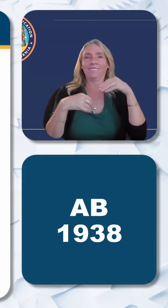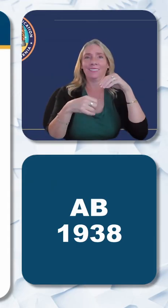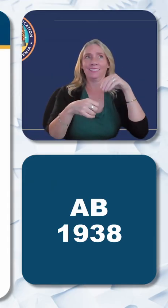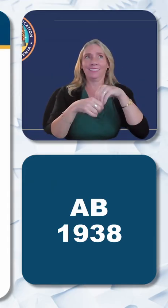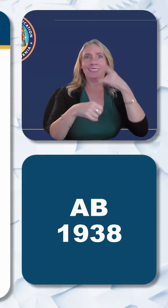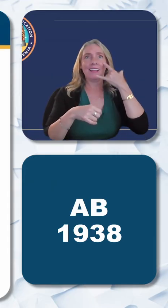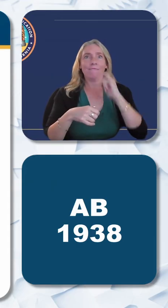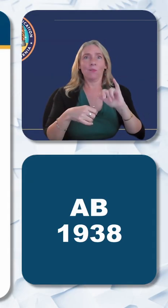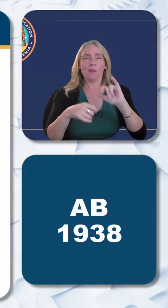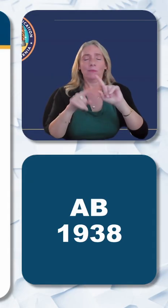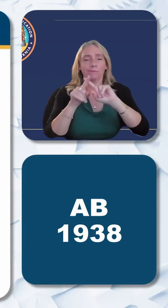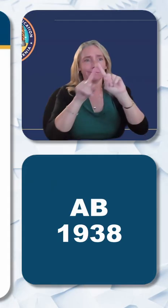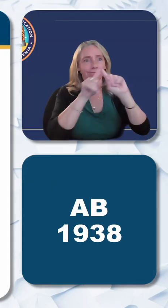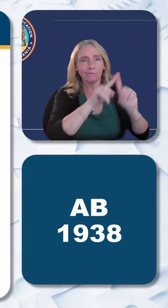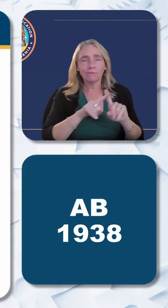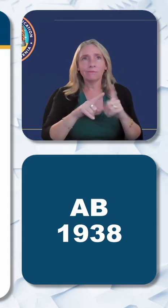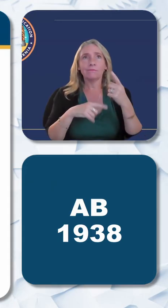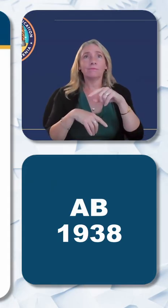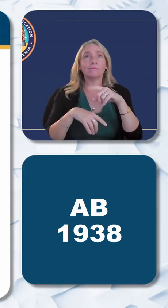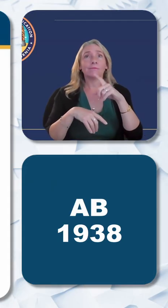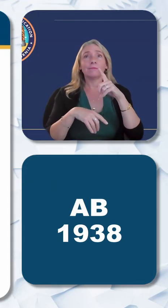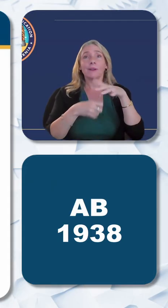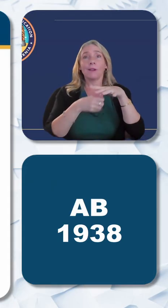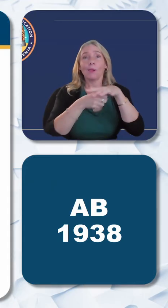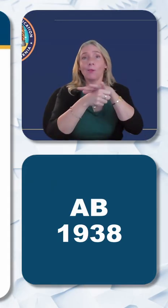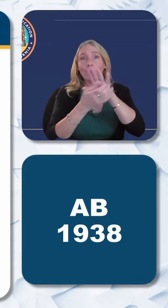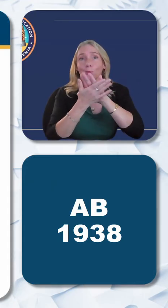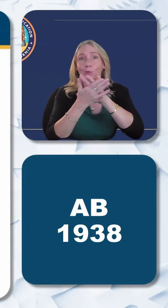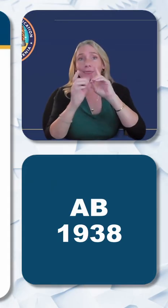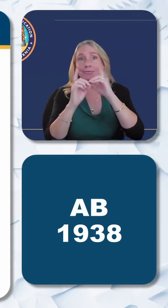You know, we have so many different types of schools here in California that serve